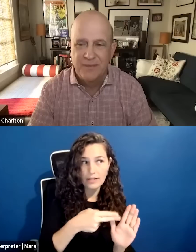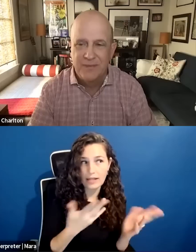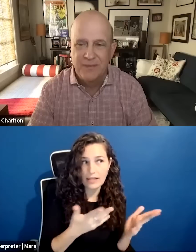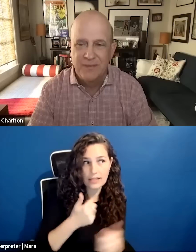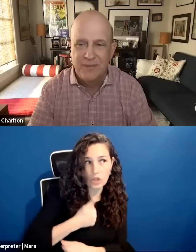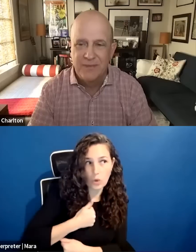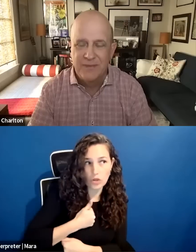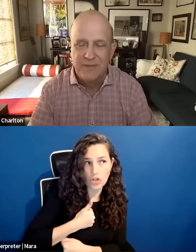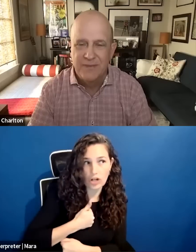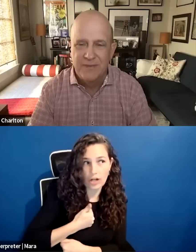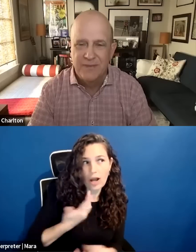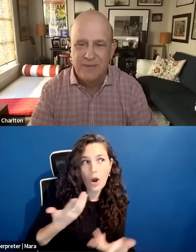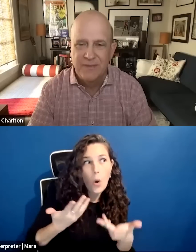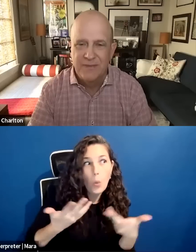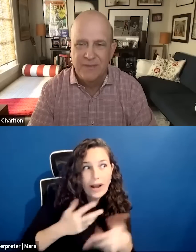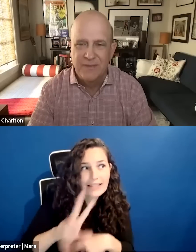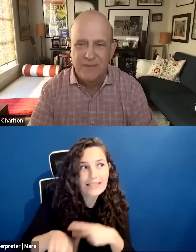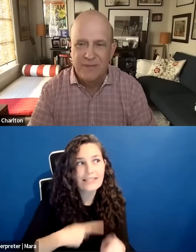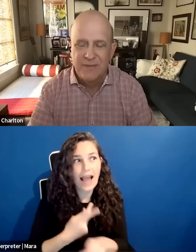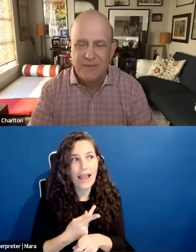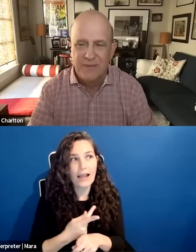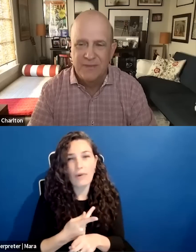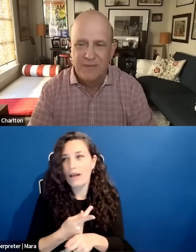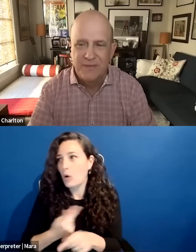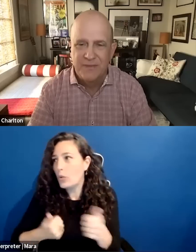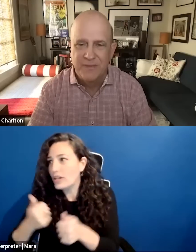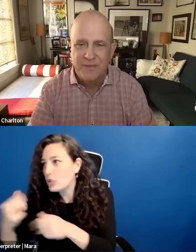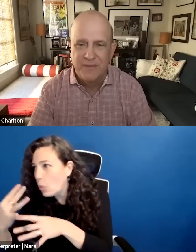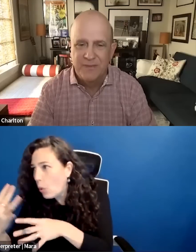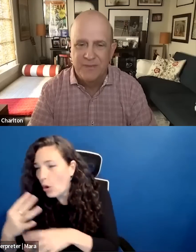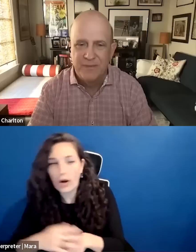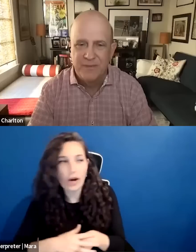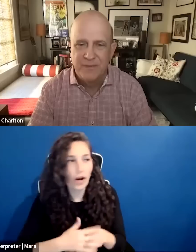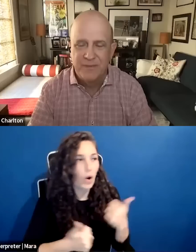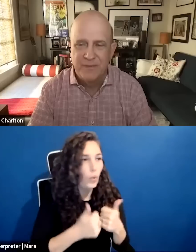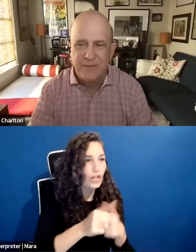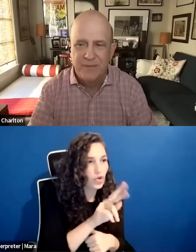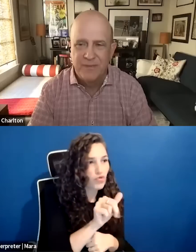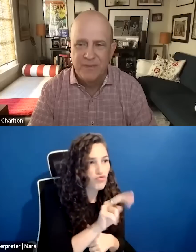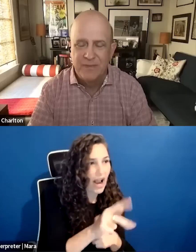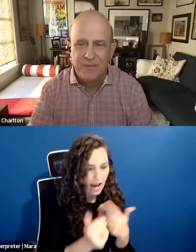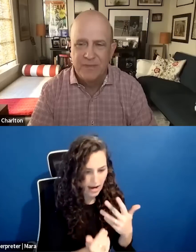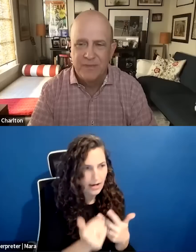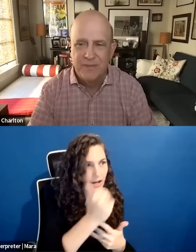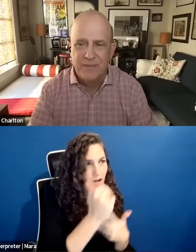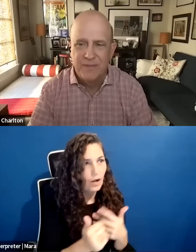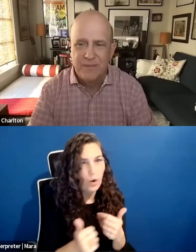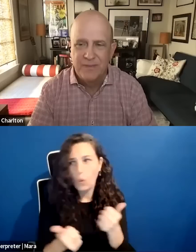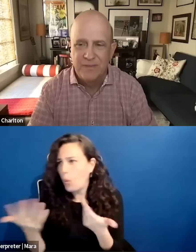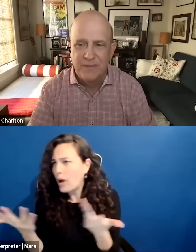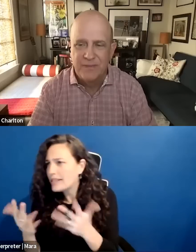Like what is your rank? What is your background? Like there's so much range in there. And for me that was very freeing 'cause I was like,